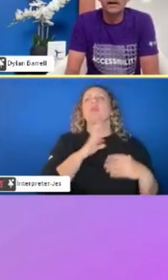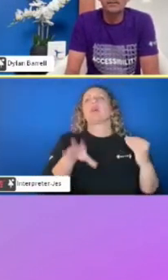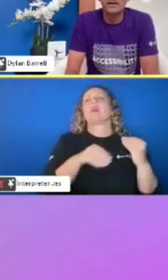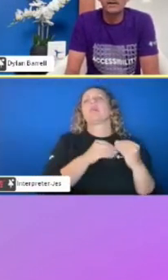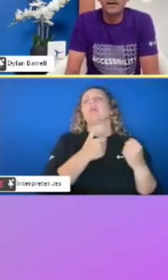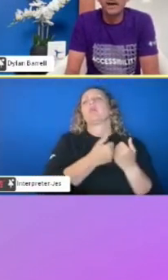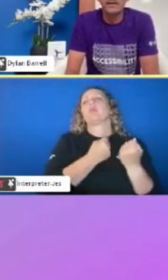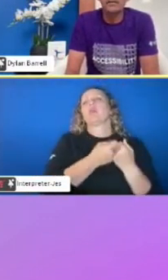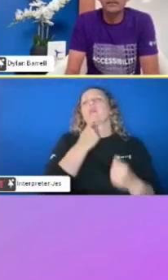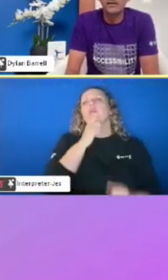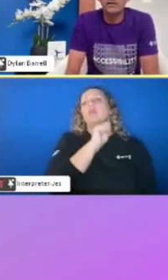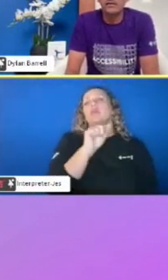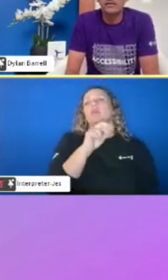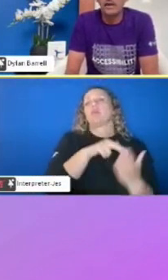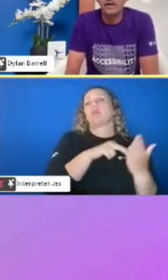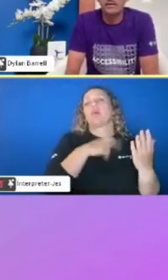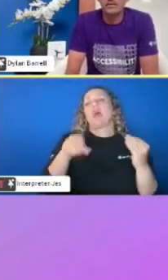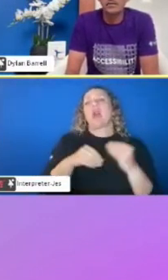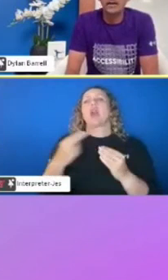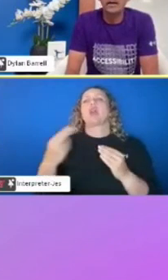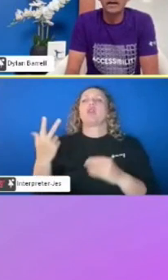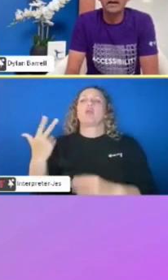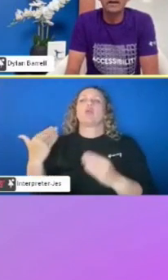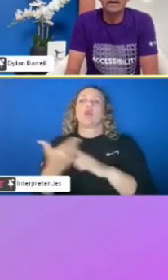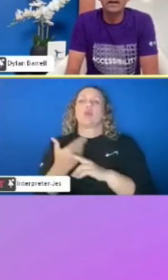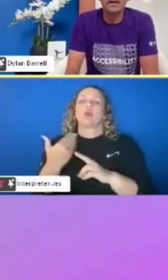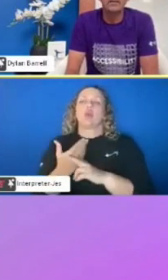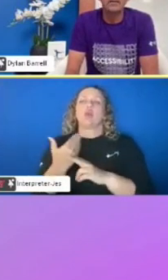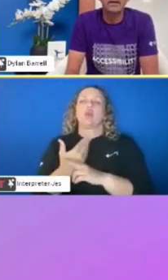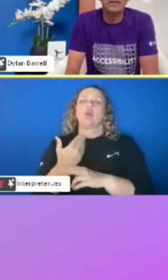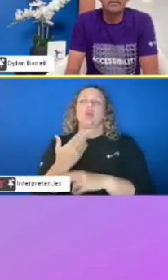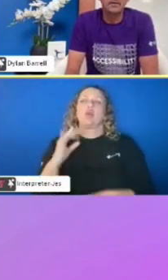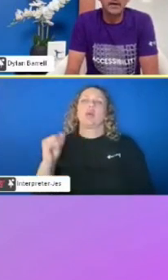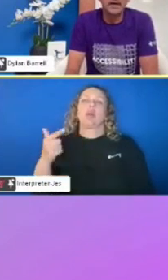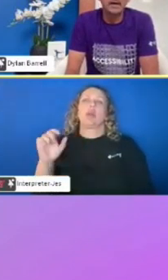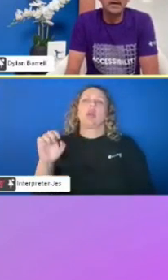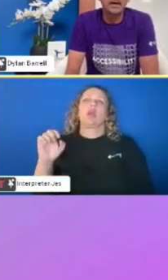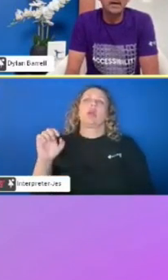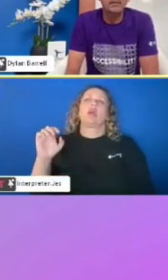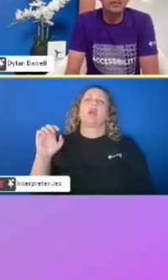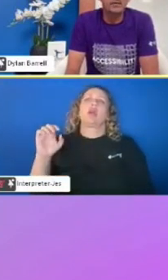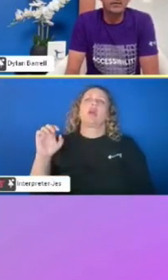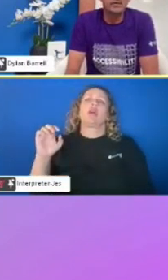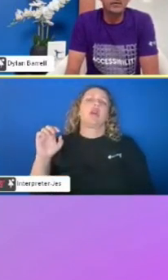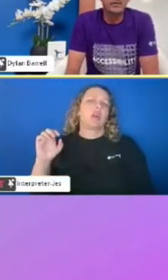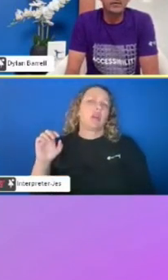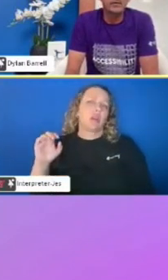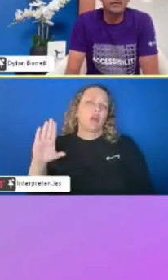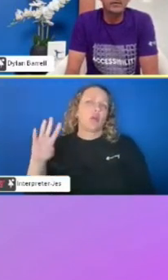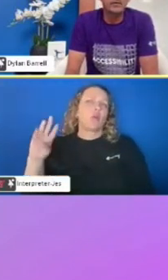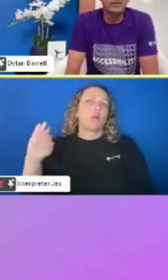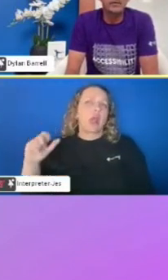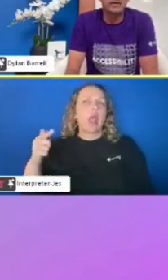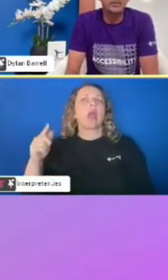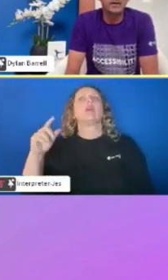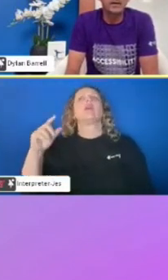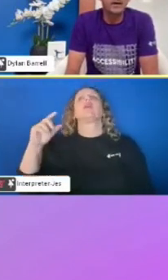and we added three new WCAG triple level rules to the rule set.